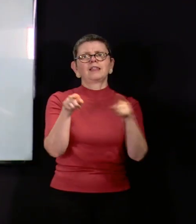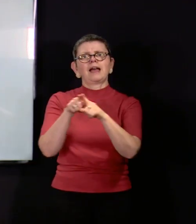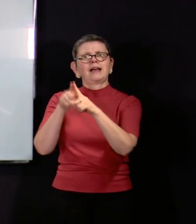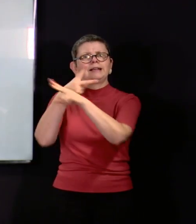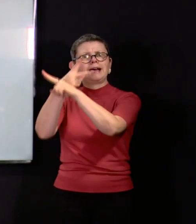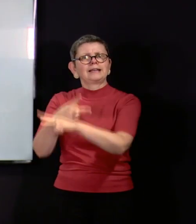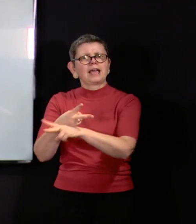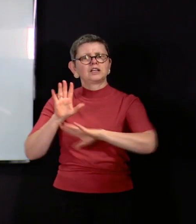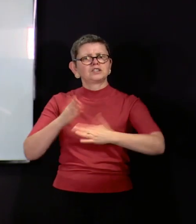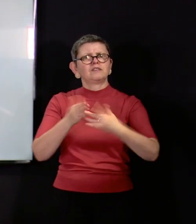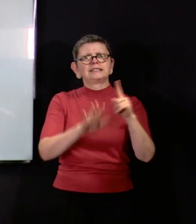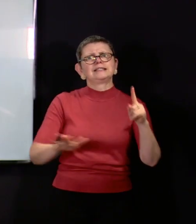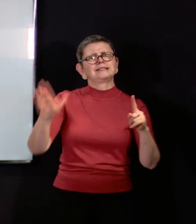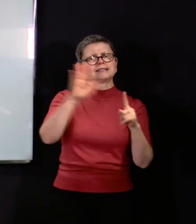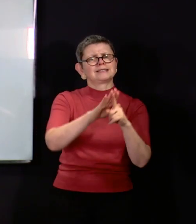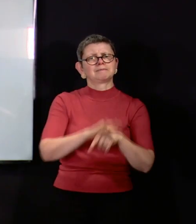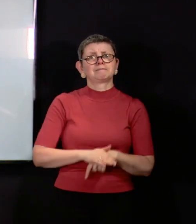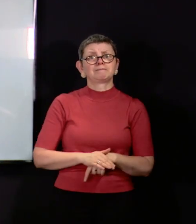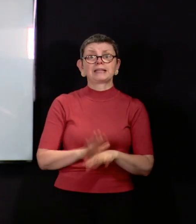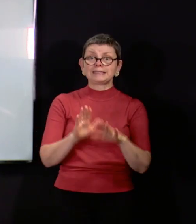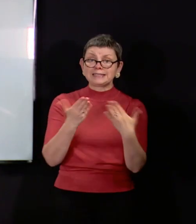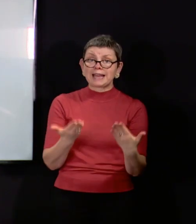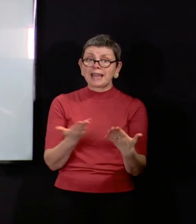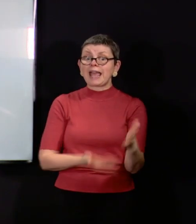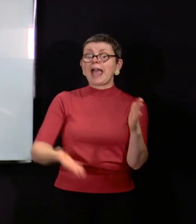every day. Today I'd like to see an additional thank you to everyone who is